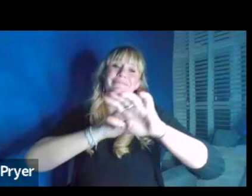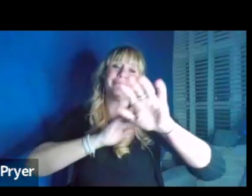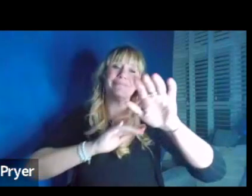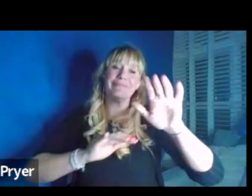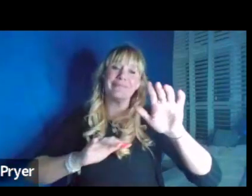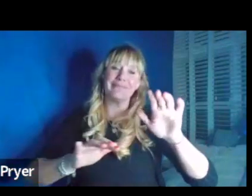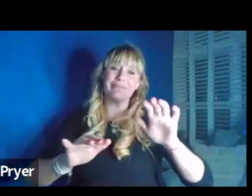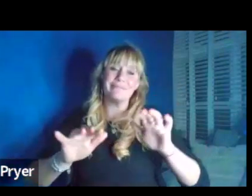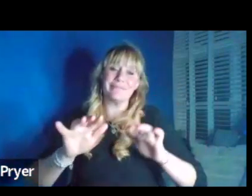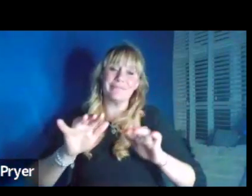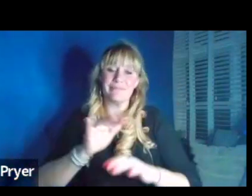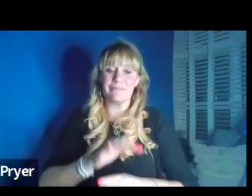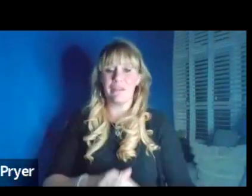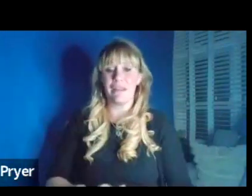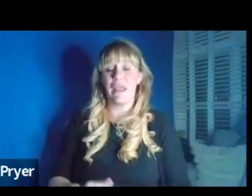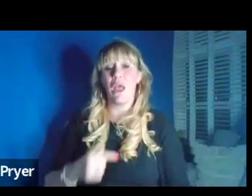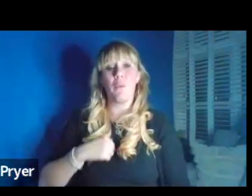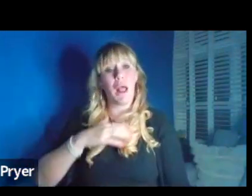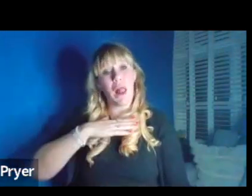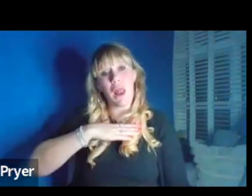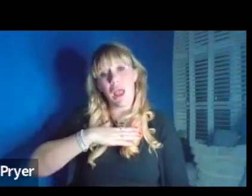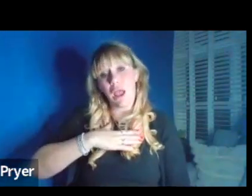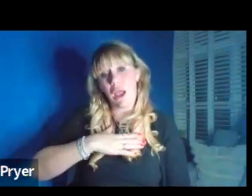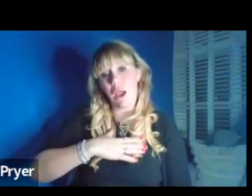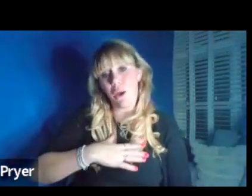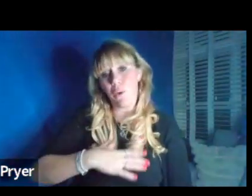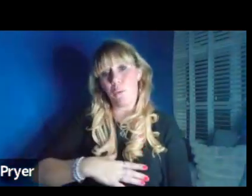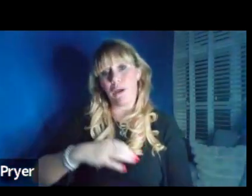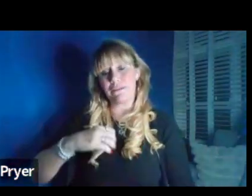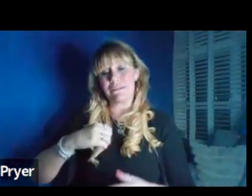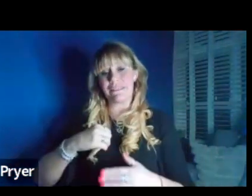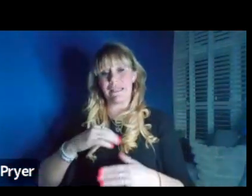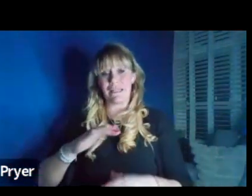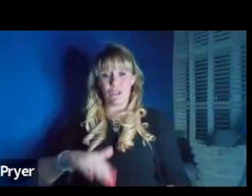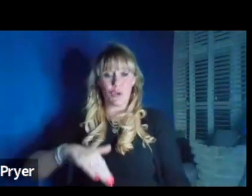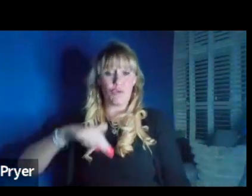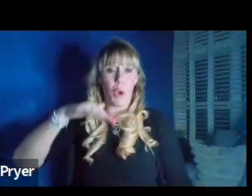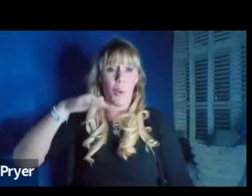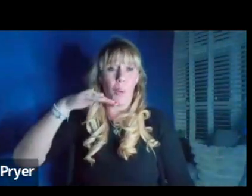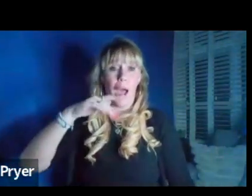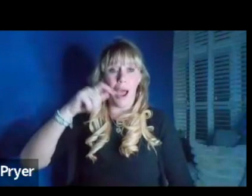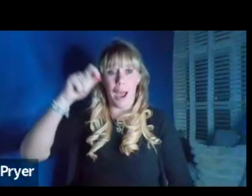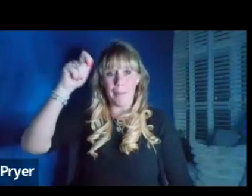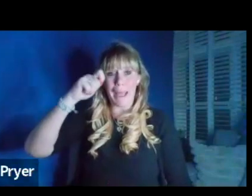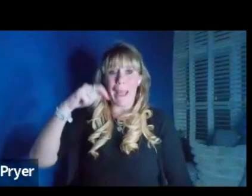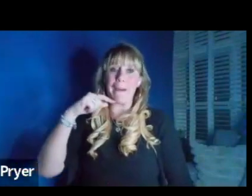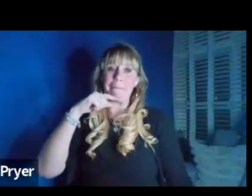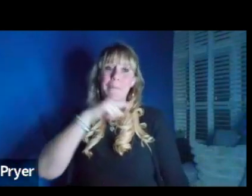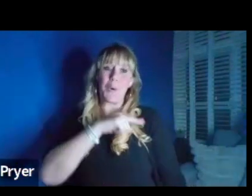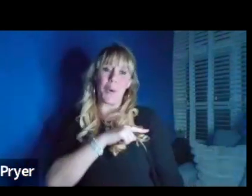But father said son…you're a girl